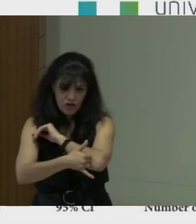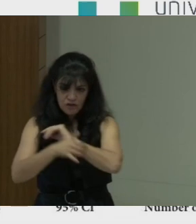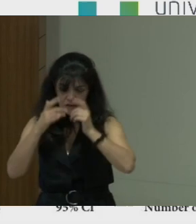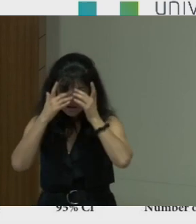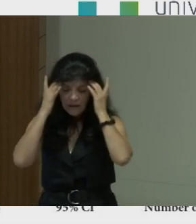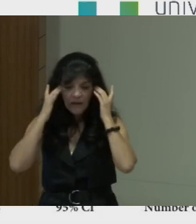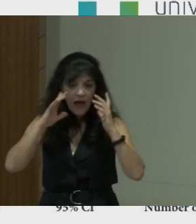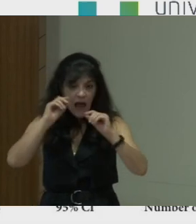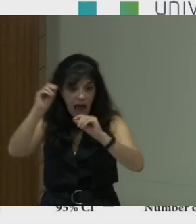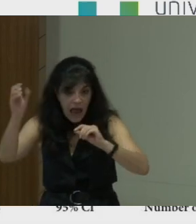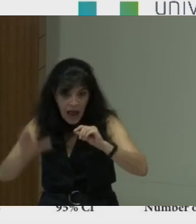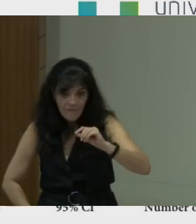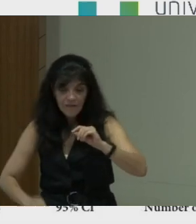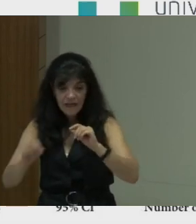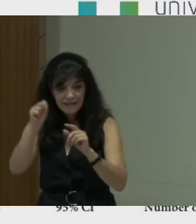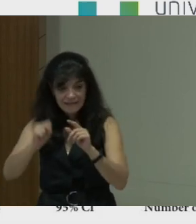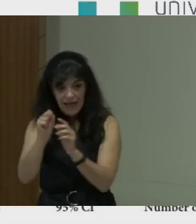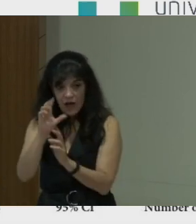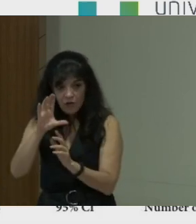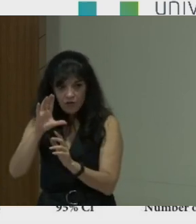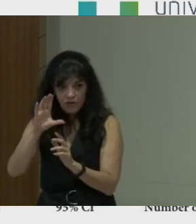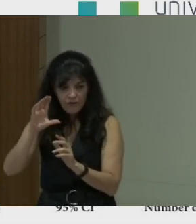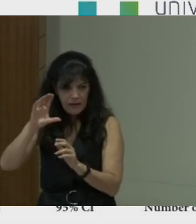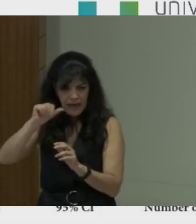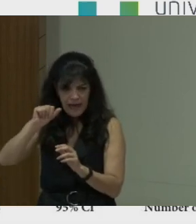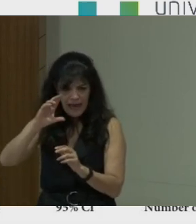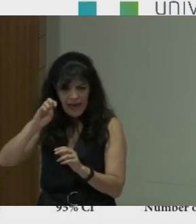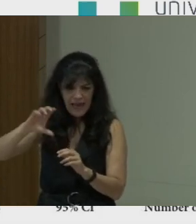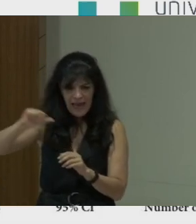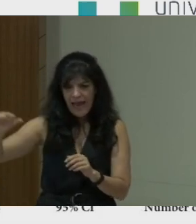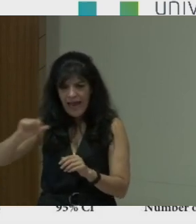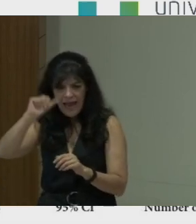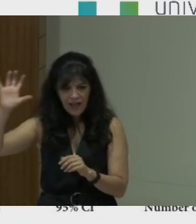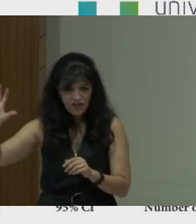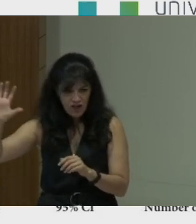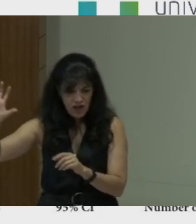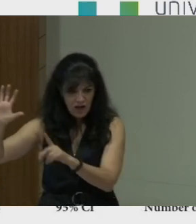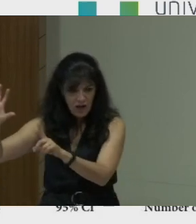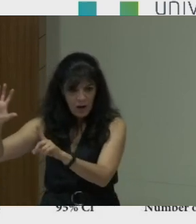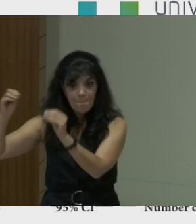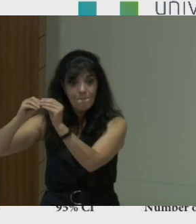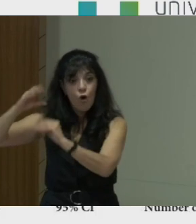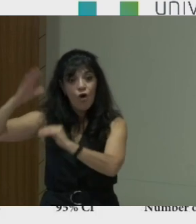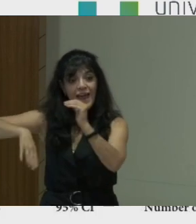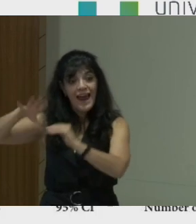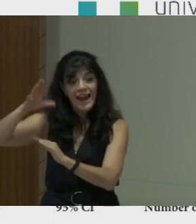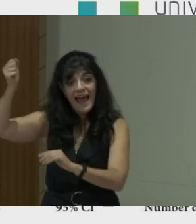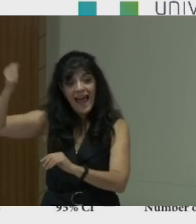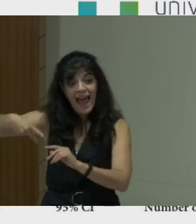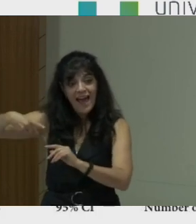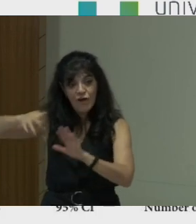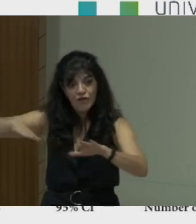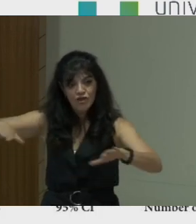and South Asia, these regions accounted for more than half of the children with disabilities.